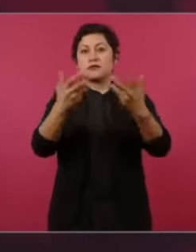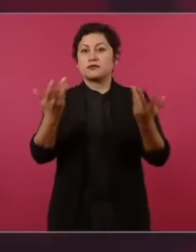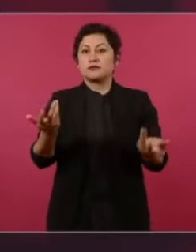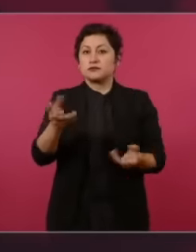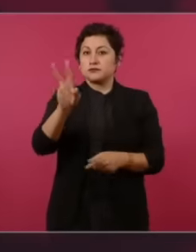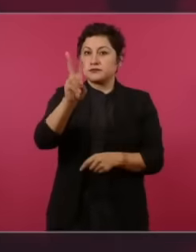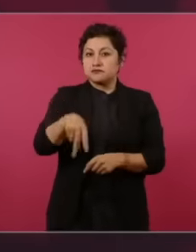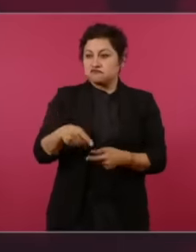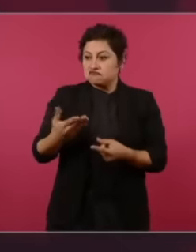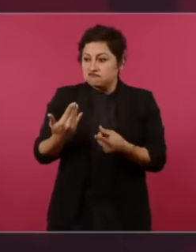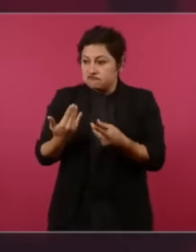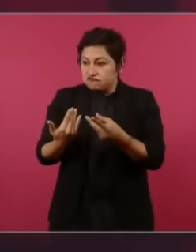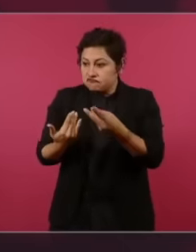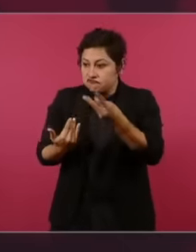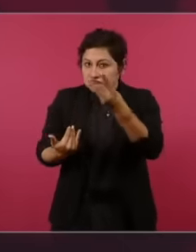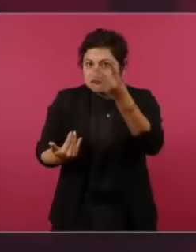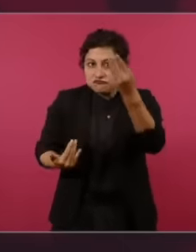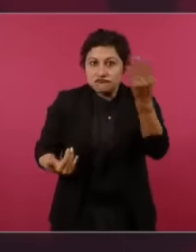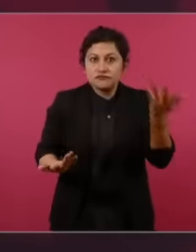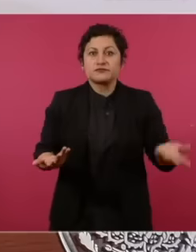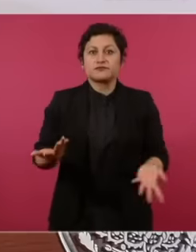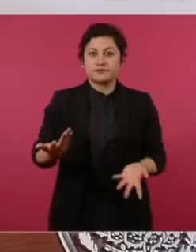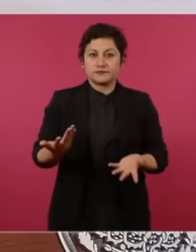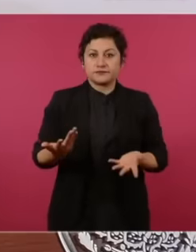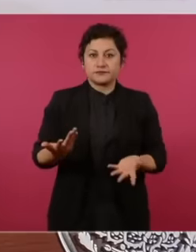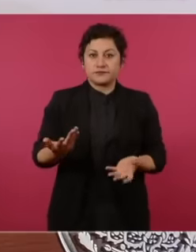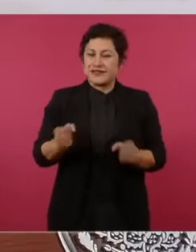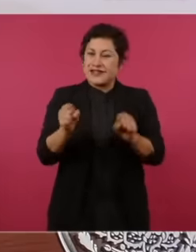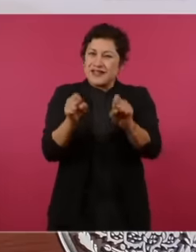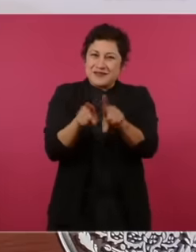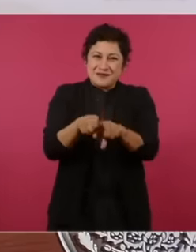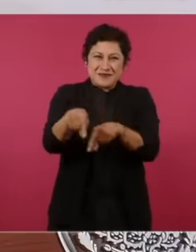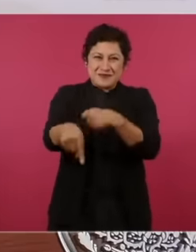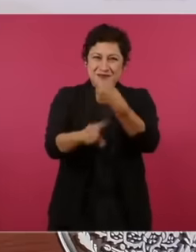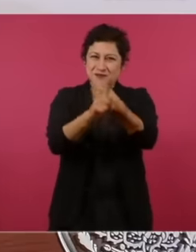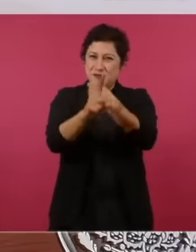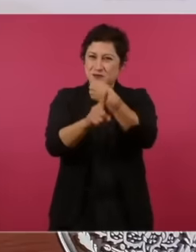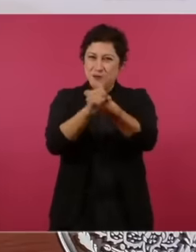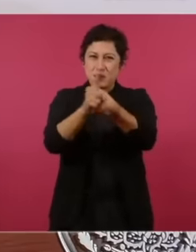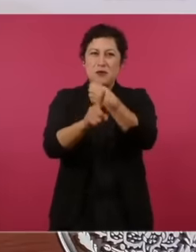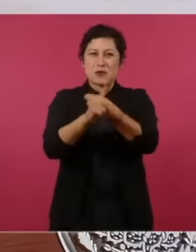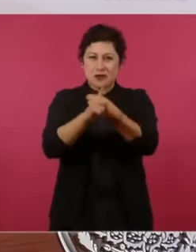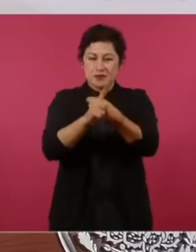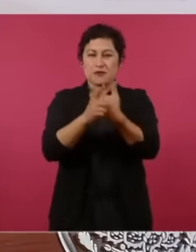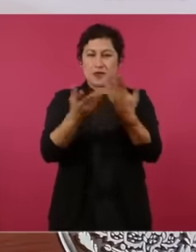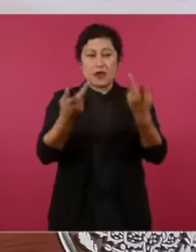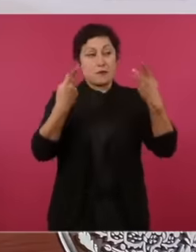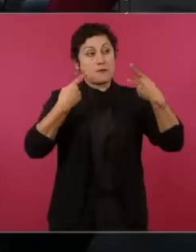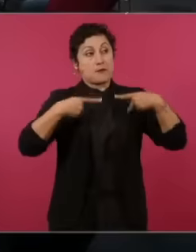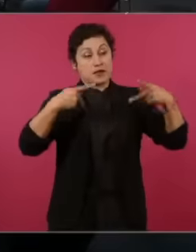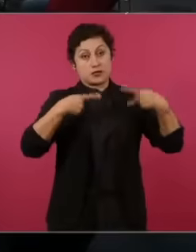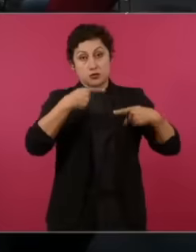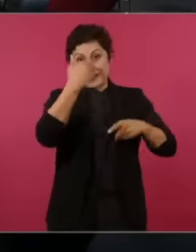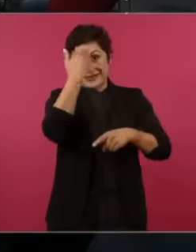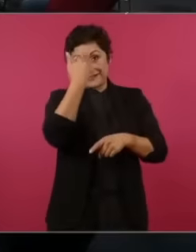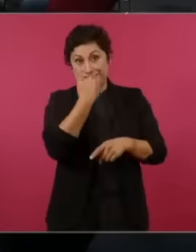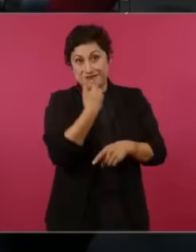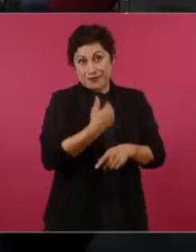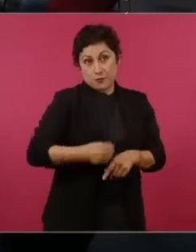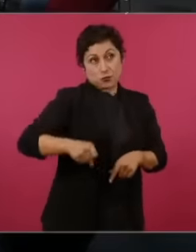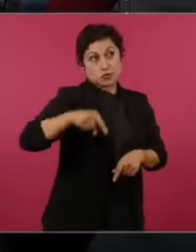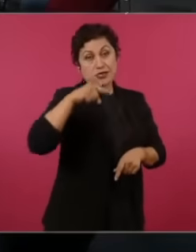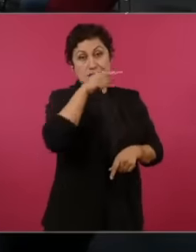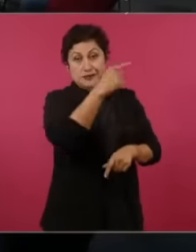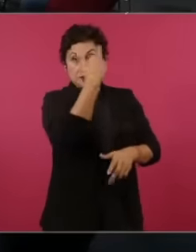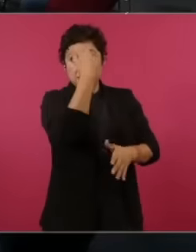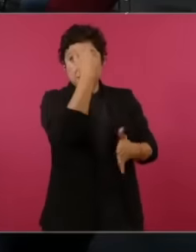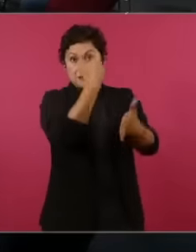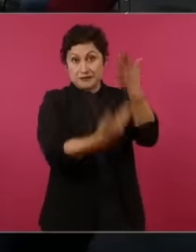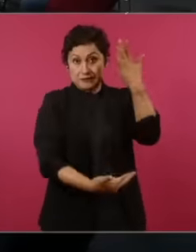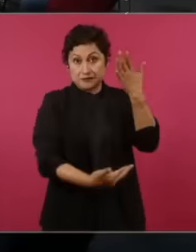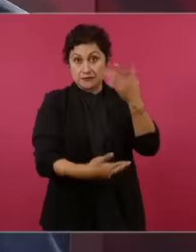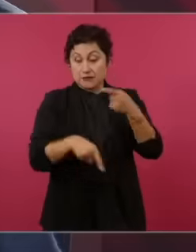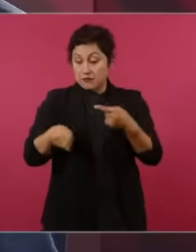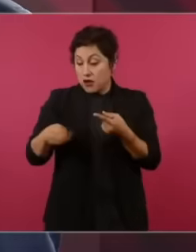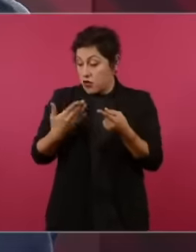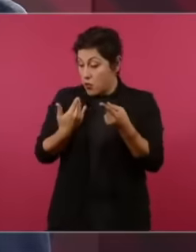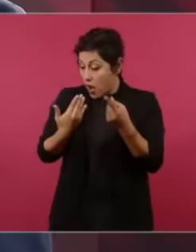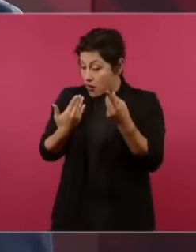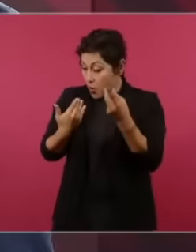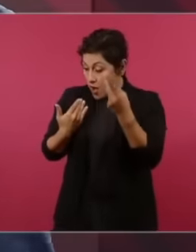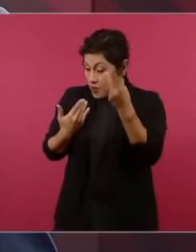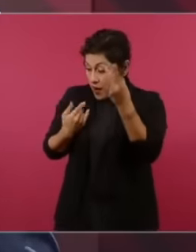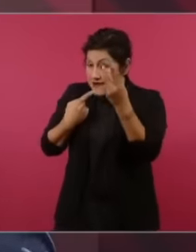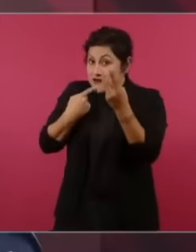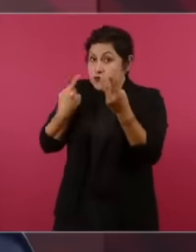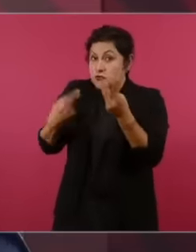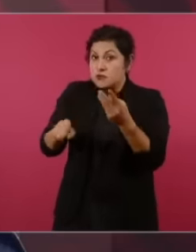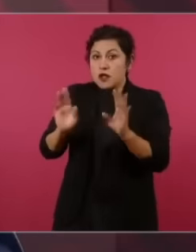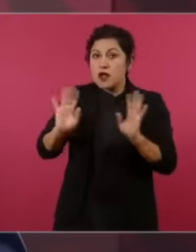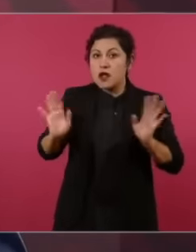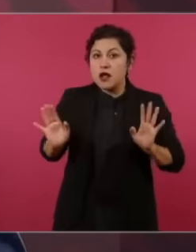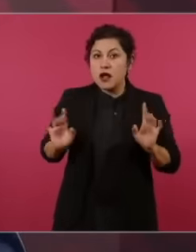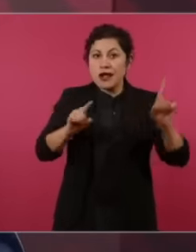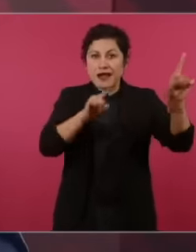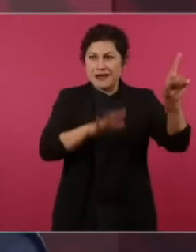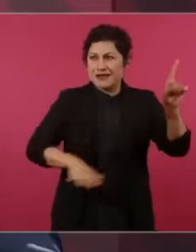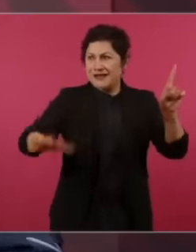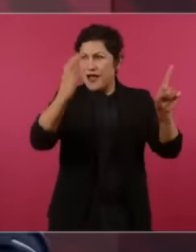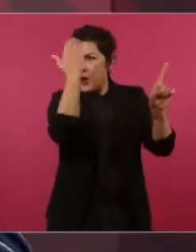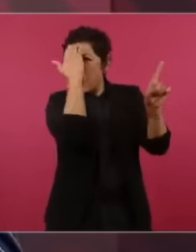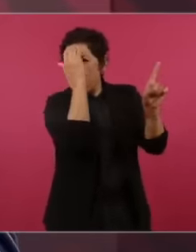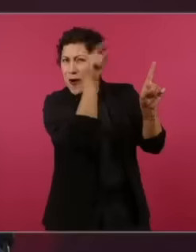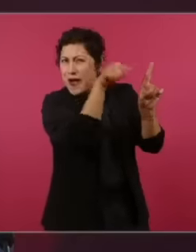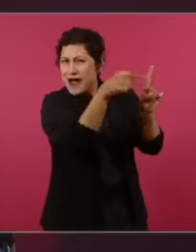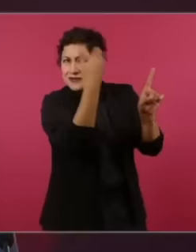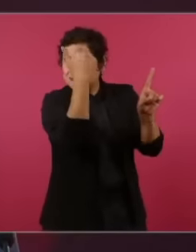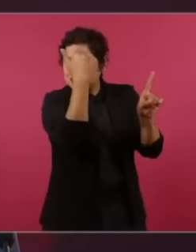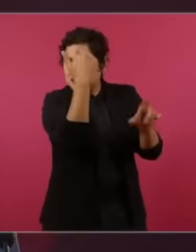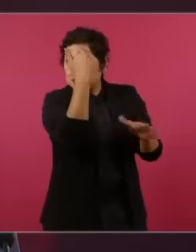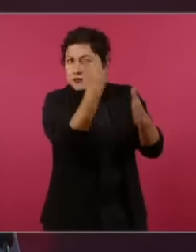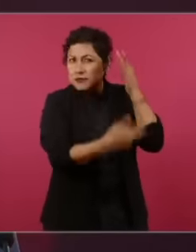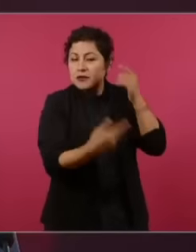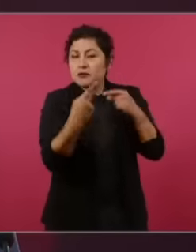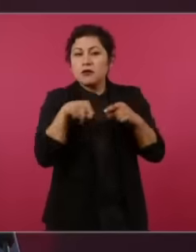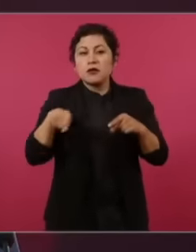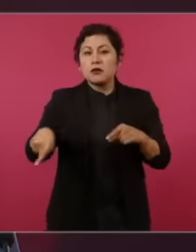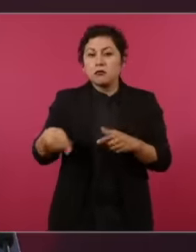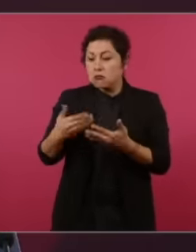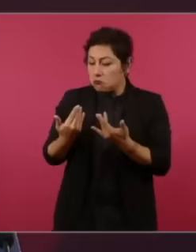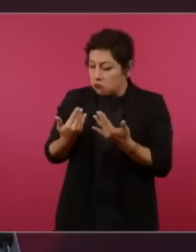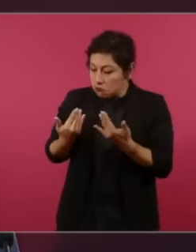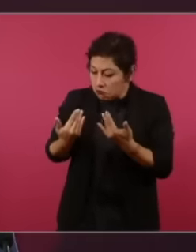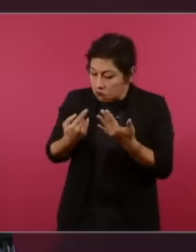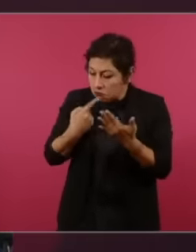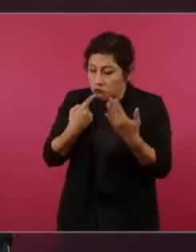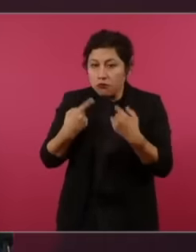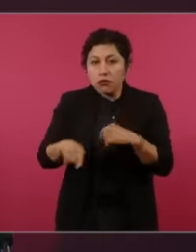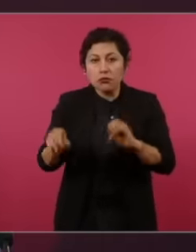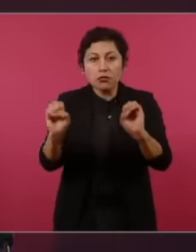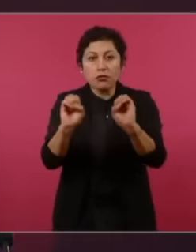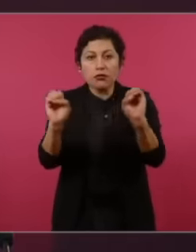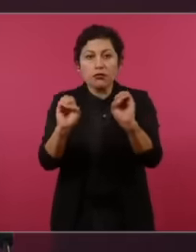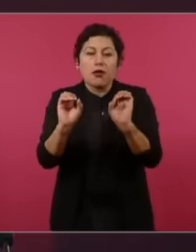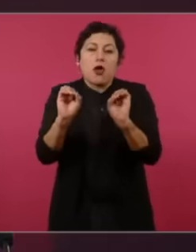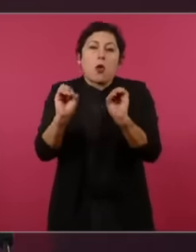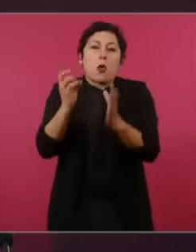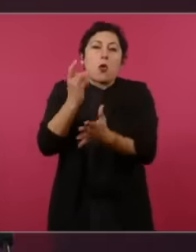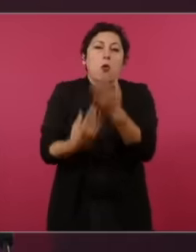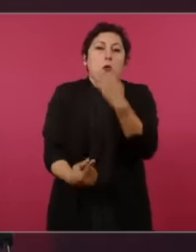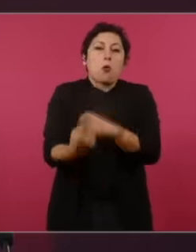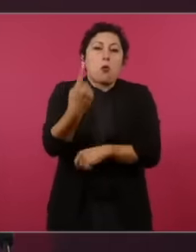same thing: famous criminals who don't have a complaint They don't have one.